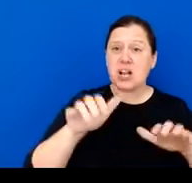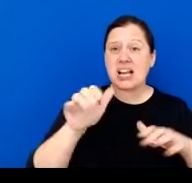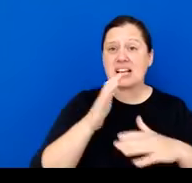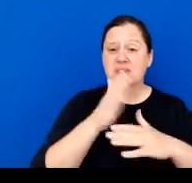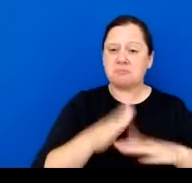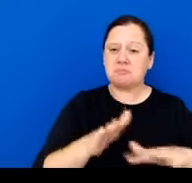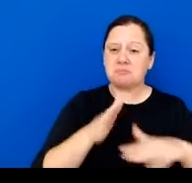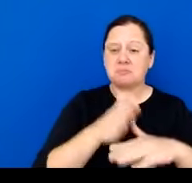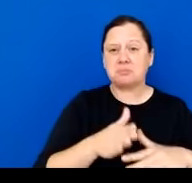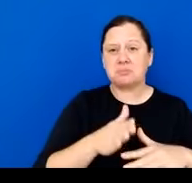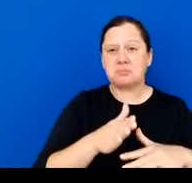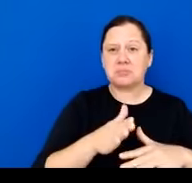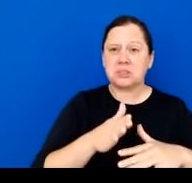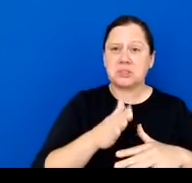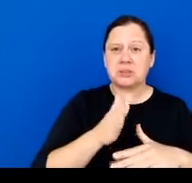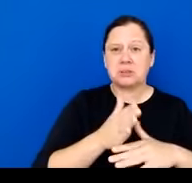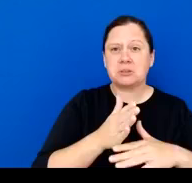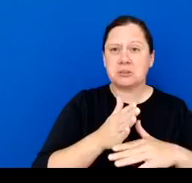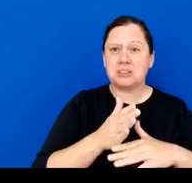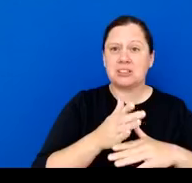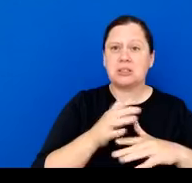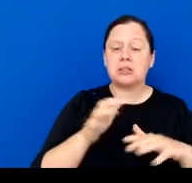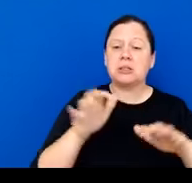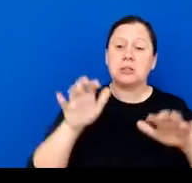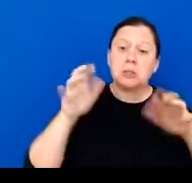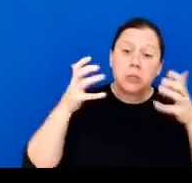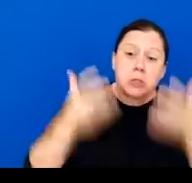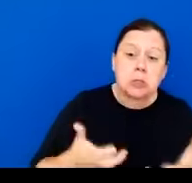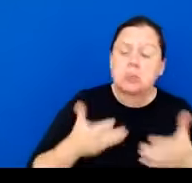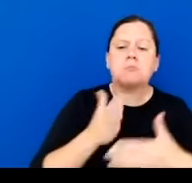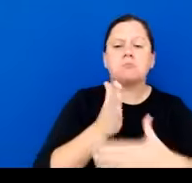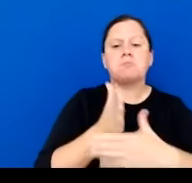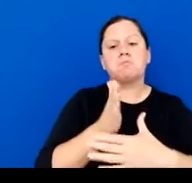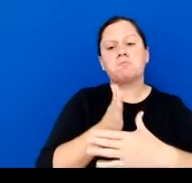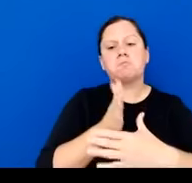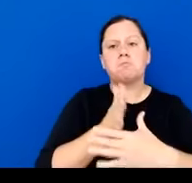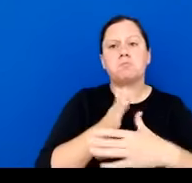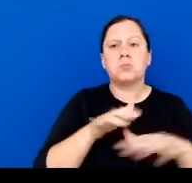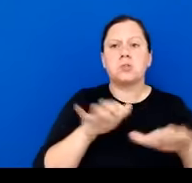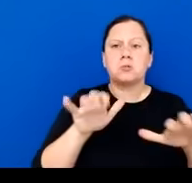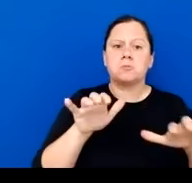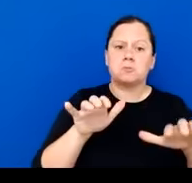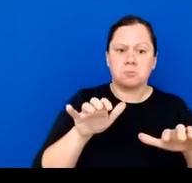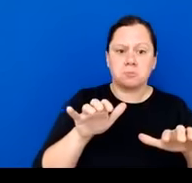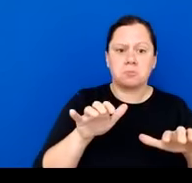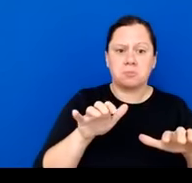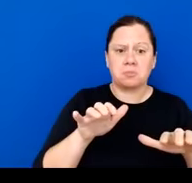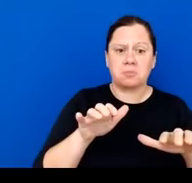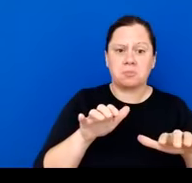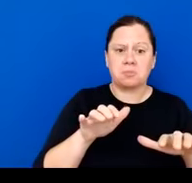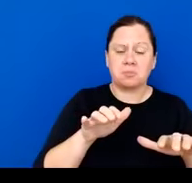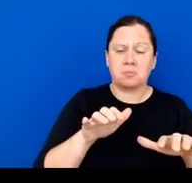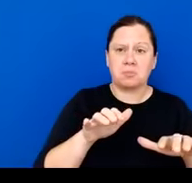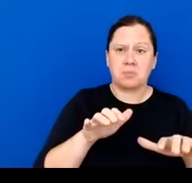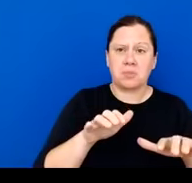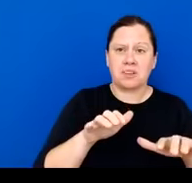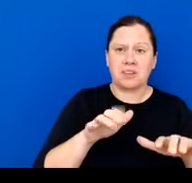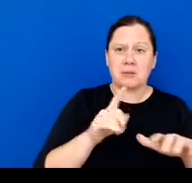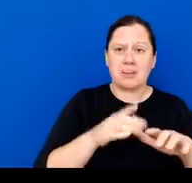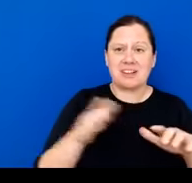intensity during the evening hours could get a quick one-half inch to 1.25